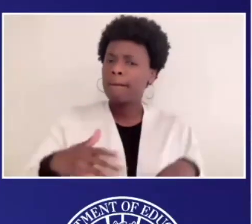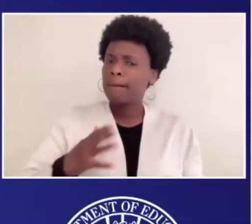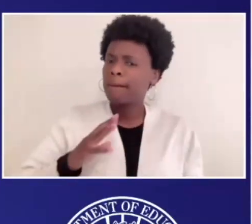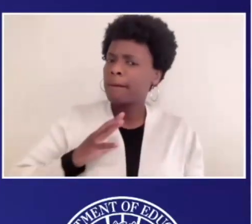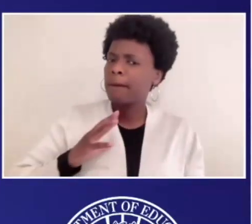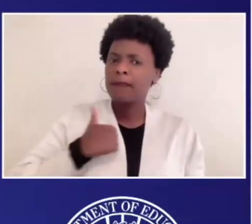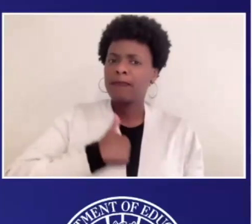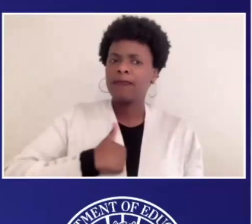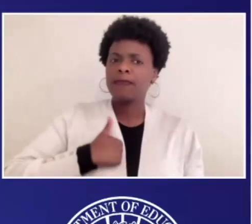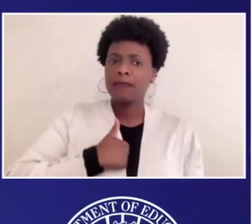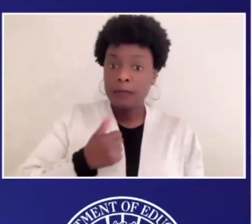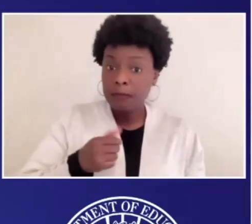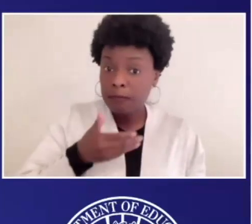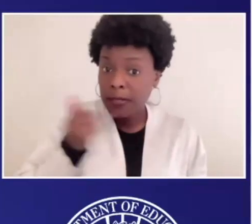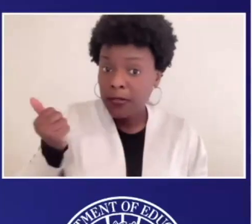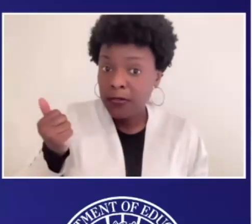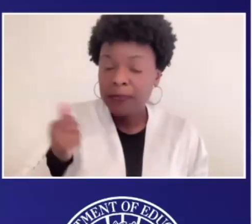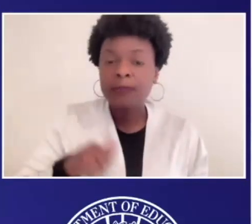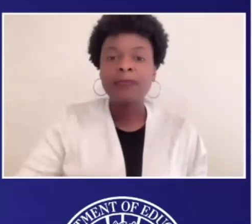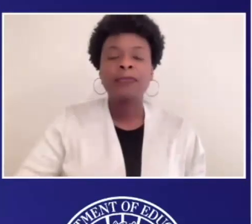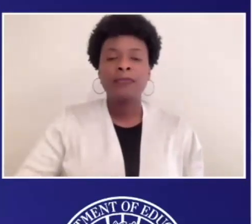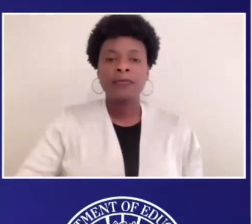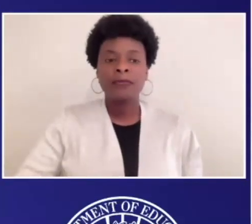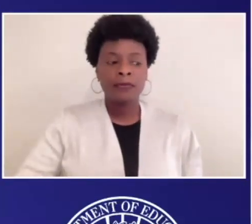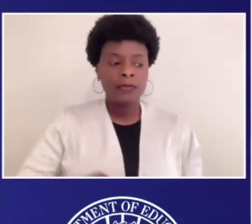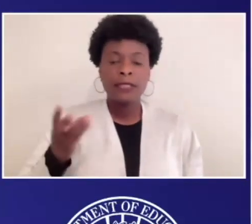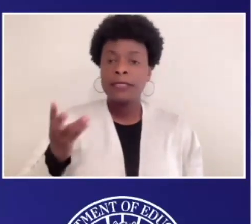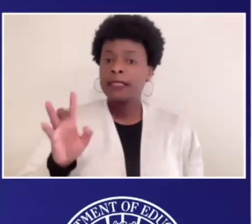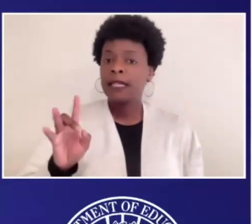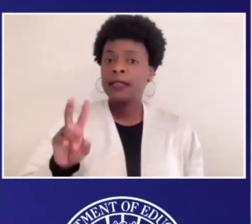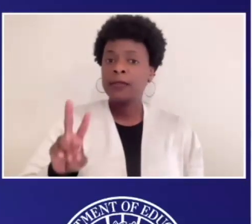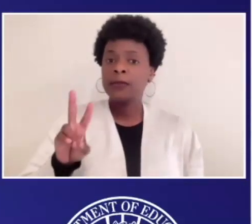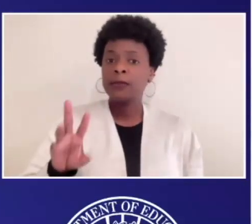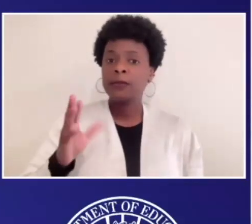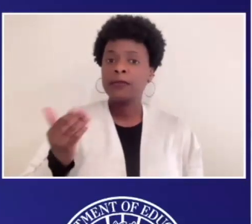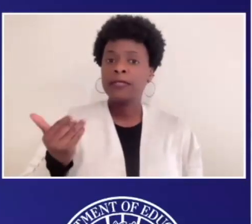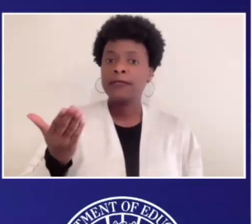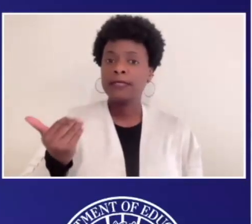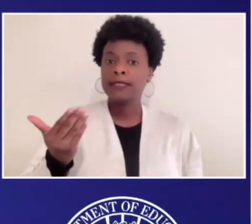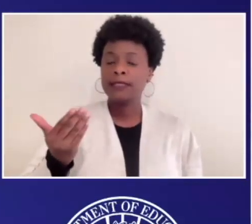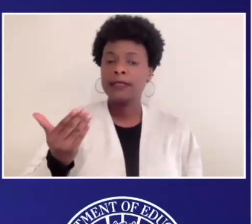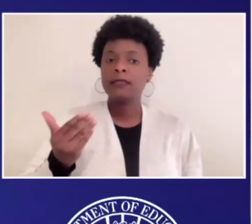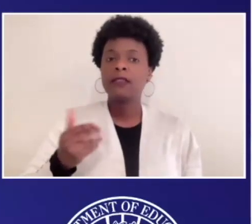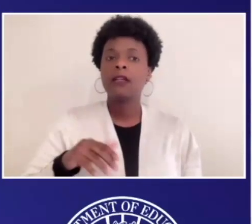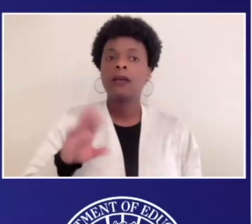I'm sorry. Is that better? Okay. So in 682.215(b)(1),